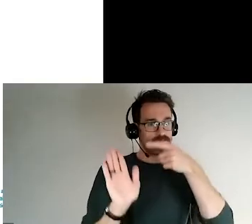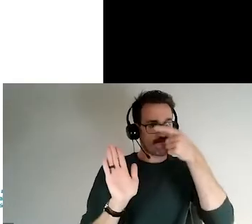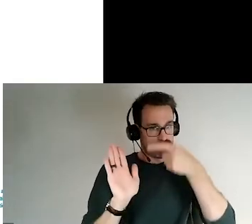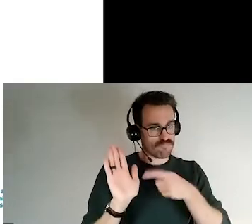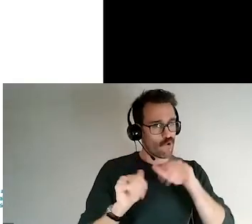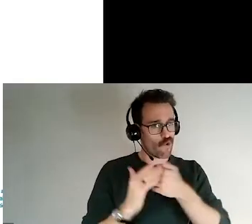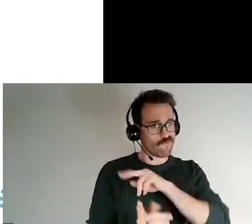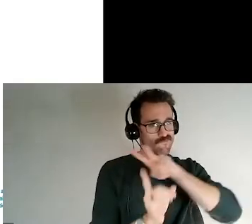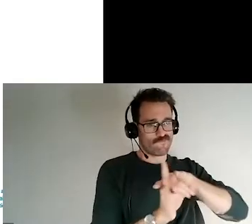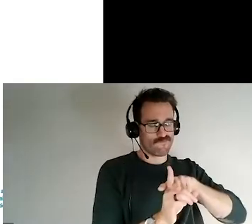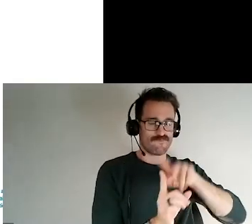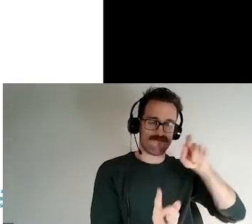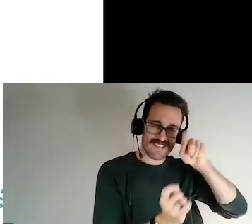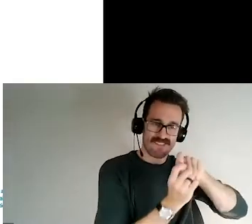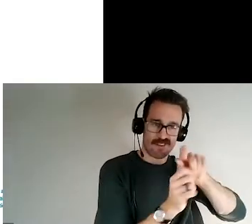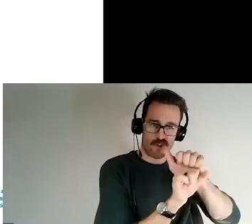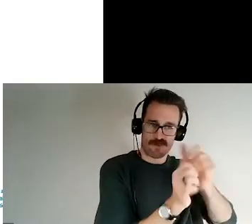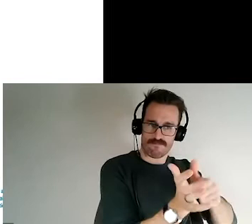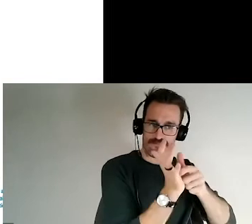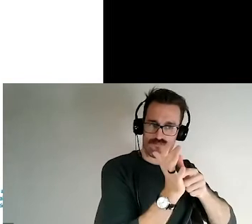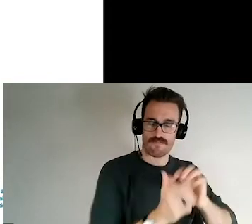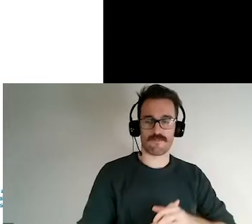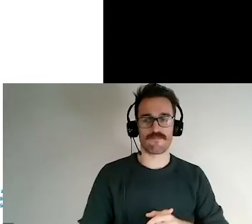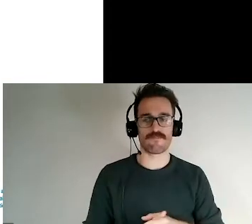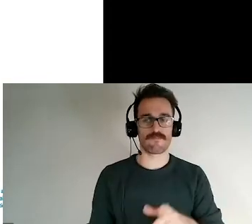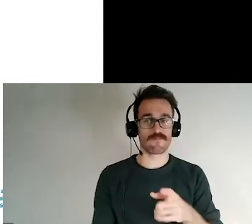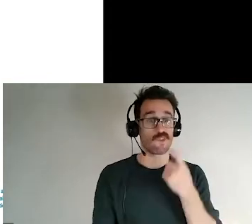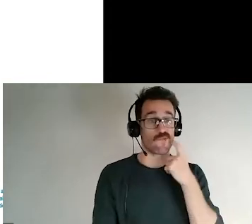What we've been doing over the last year is a lot of pilot testing of the JDAPT,